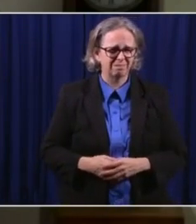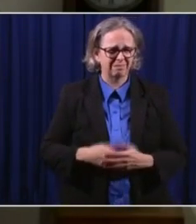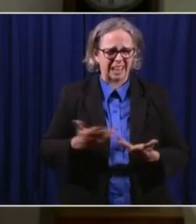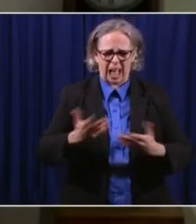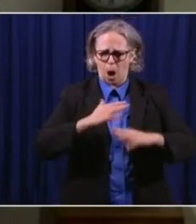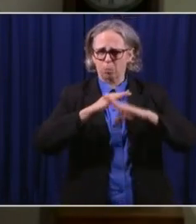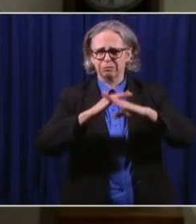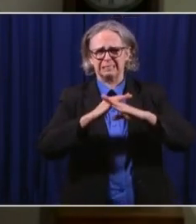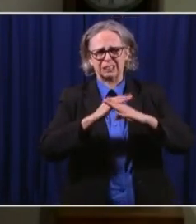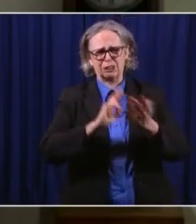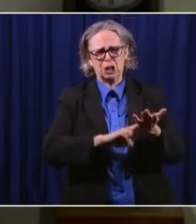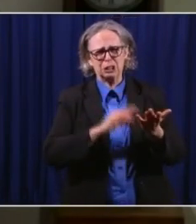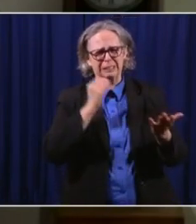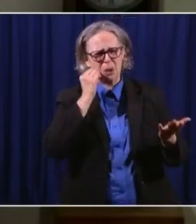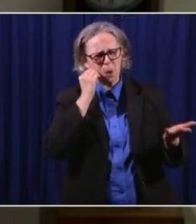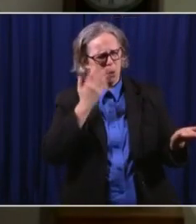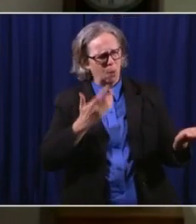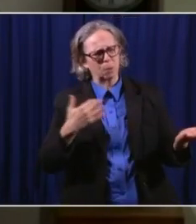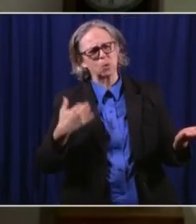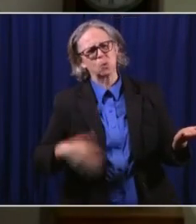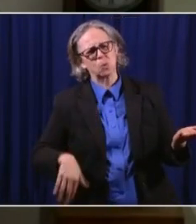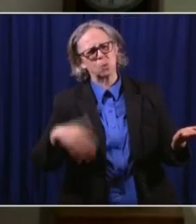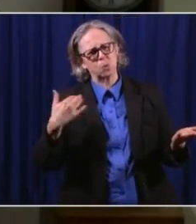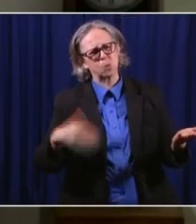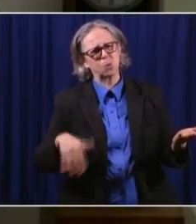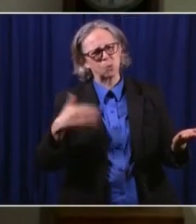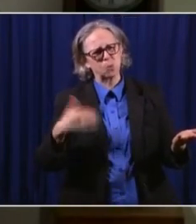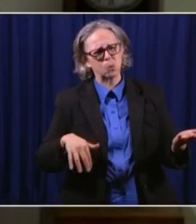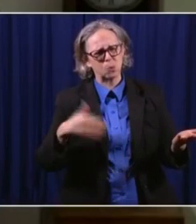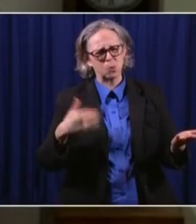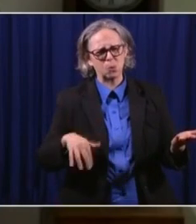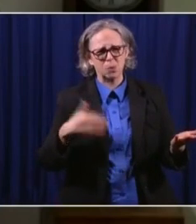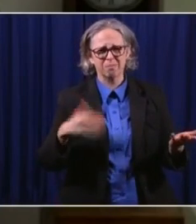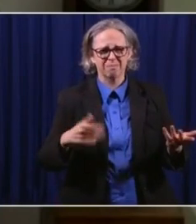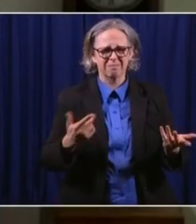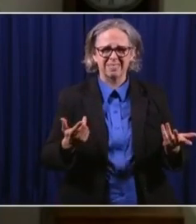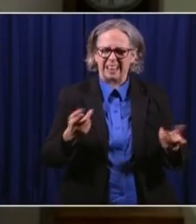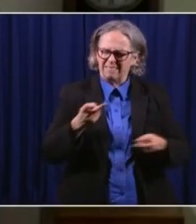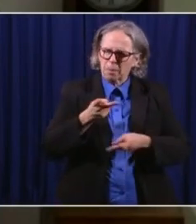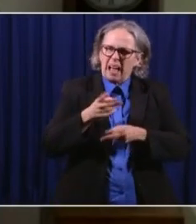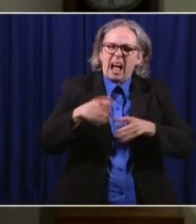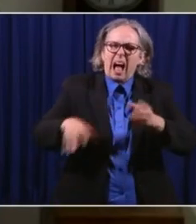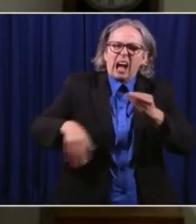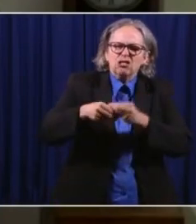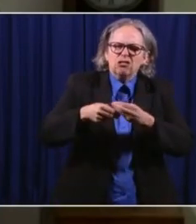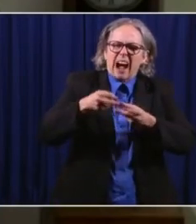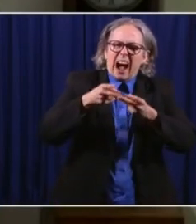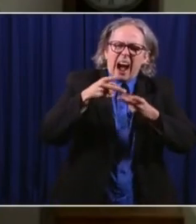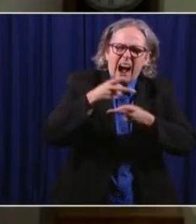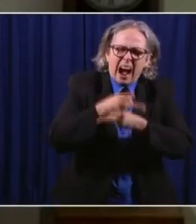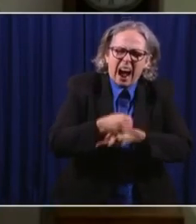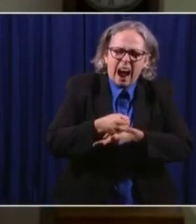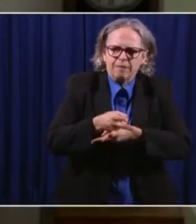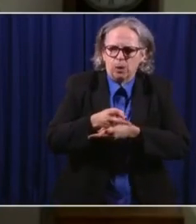WE CAN GO BACK AND FORTH. THE BEST THINGS THAT WE CAN DO TO PROTECT OUR LONG TERM CARE